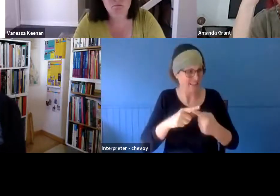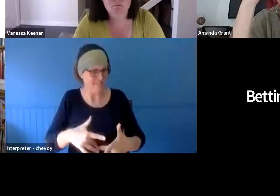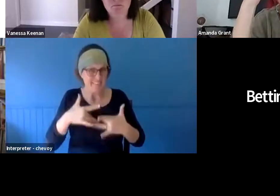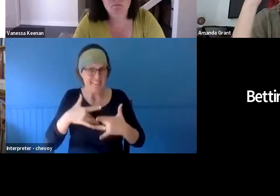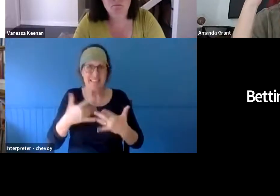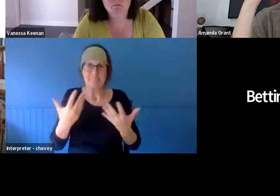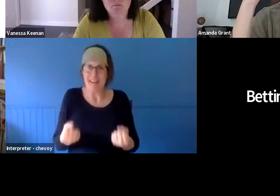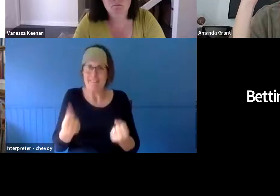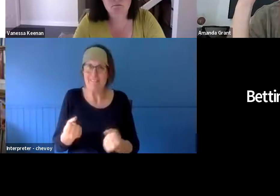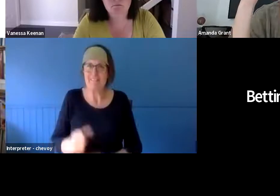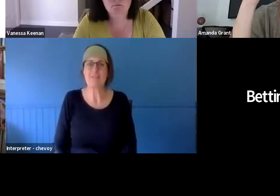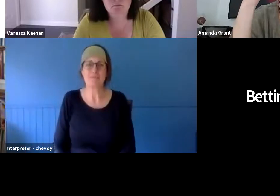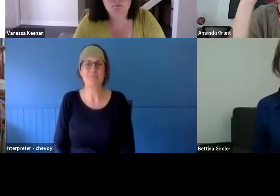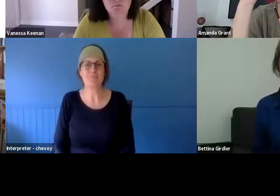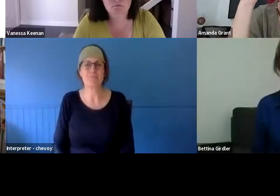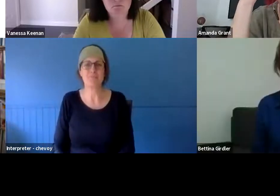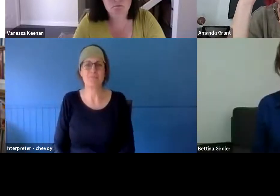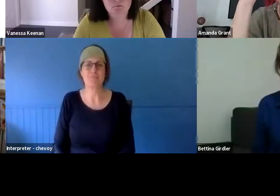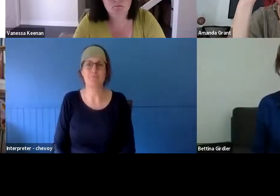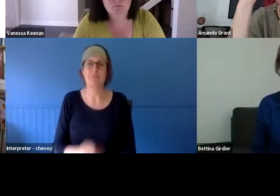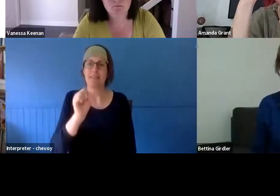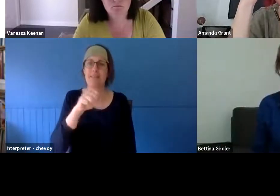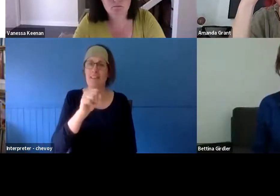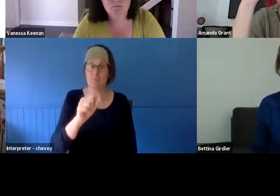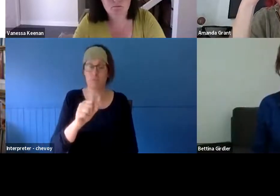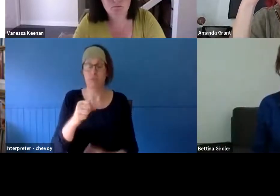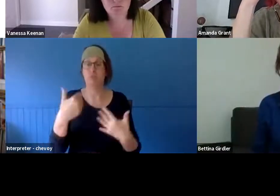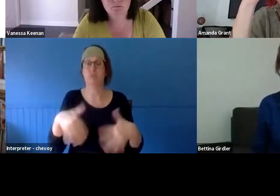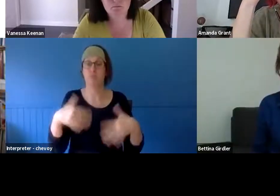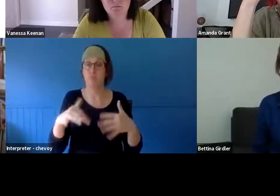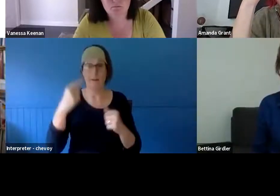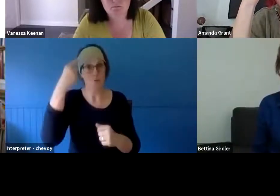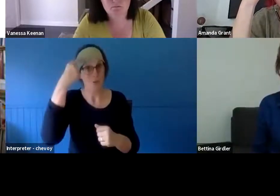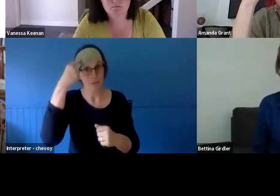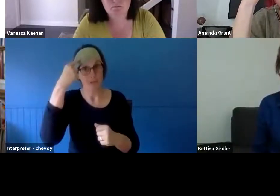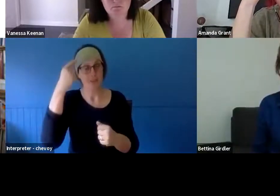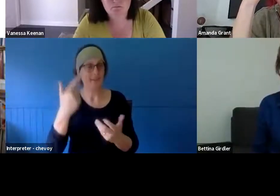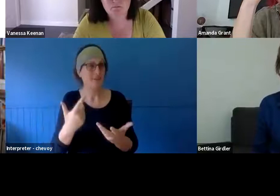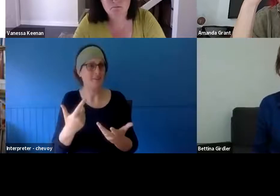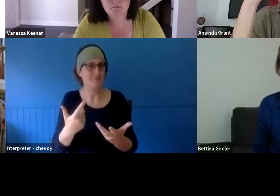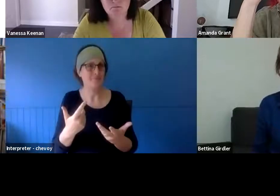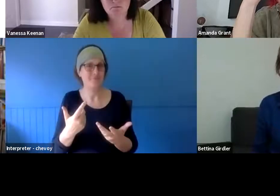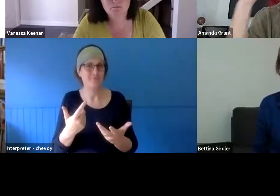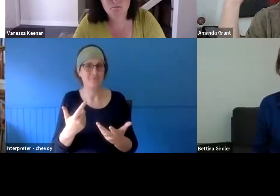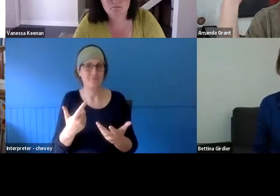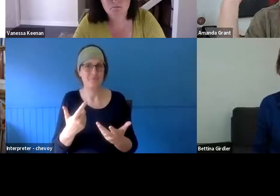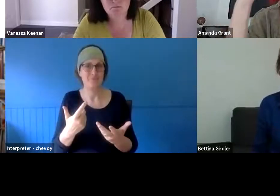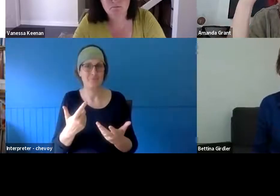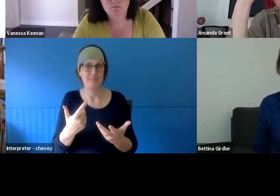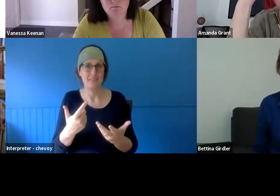Mmm, that's right. It's extraordinary that, you know, there was such a big response to fires that happened 50 years ago -